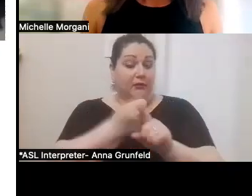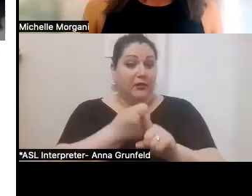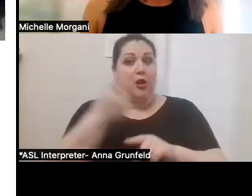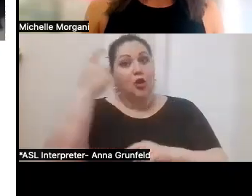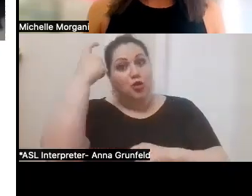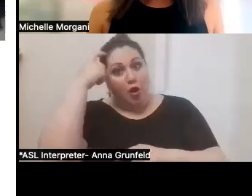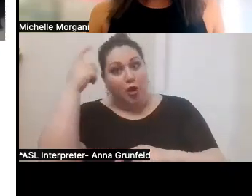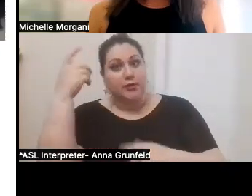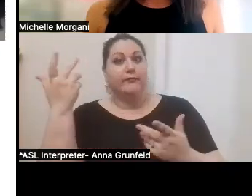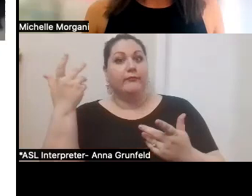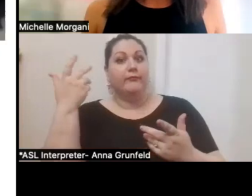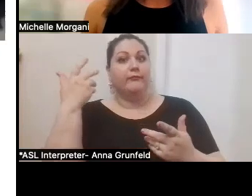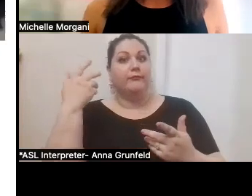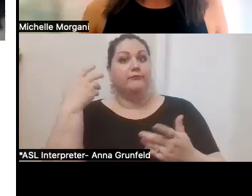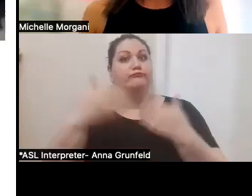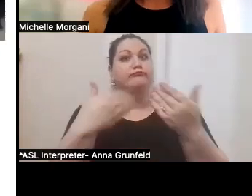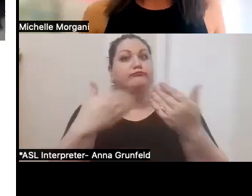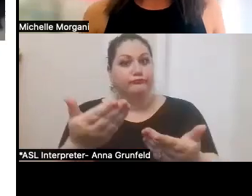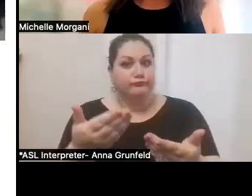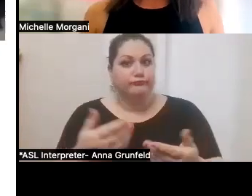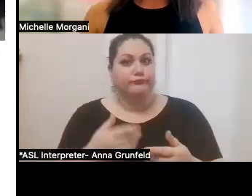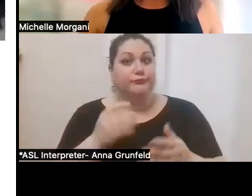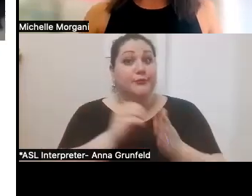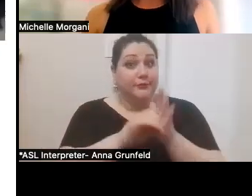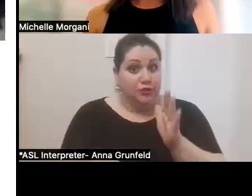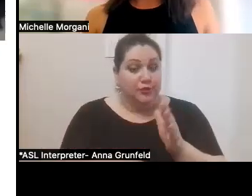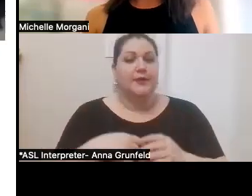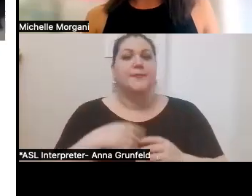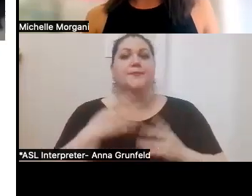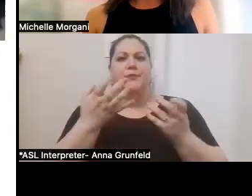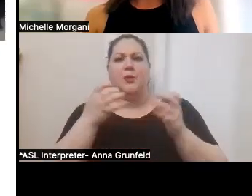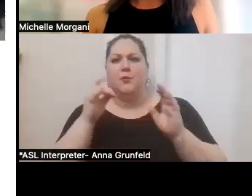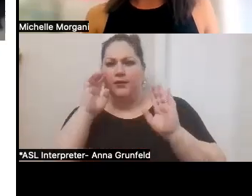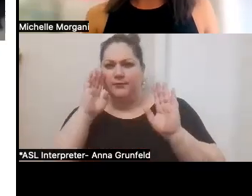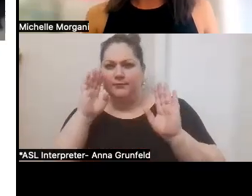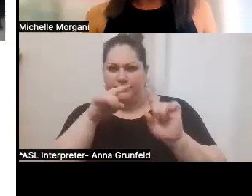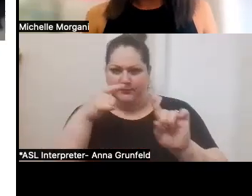I do just want to draw the attention to question six as it takes us into our next slide,